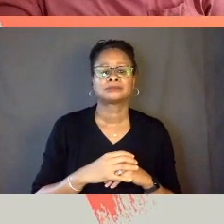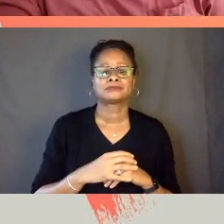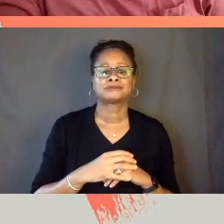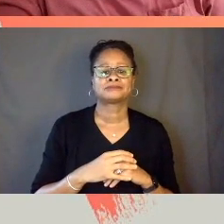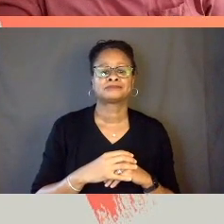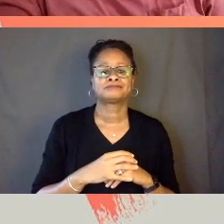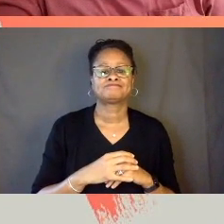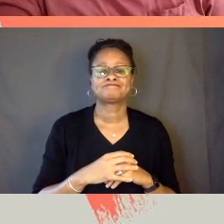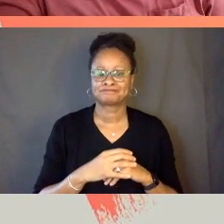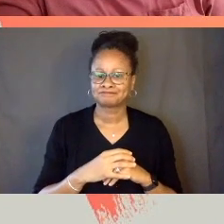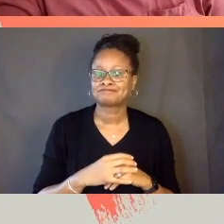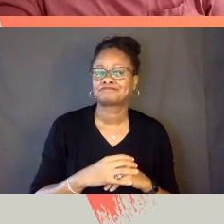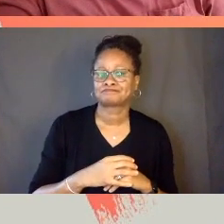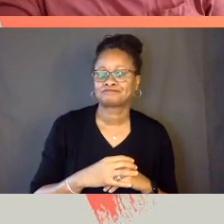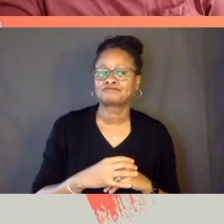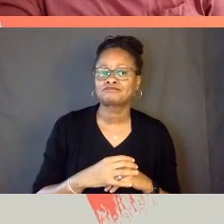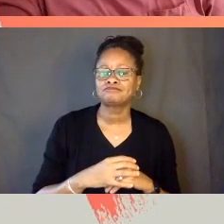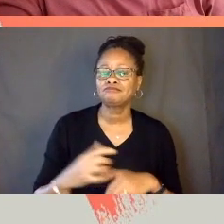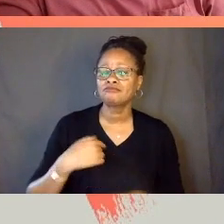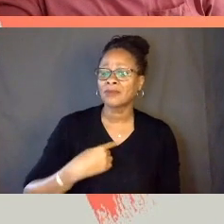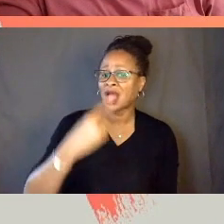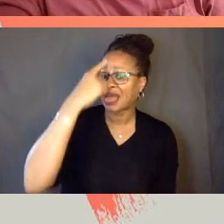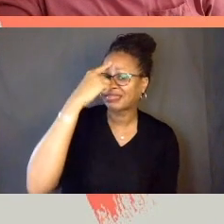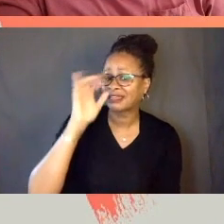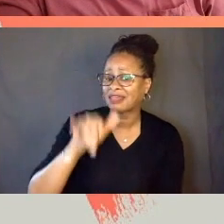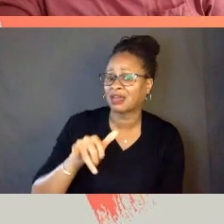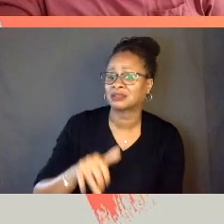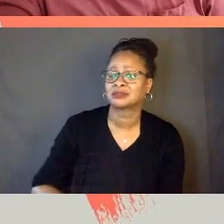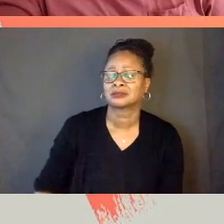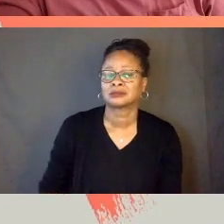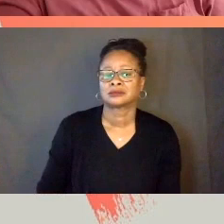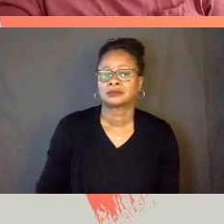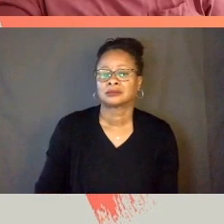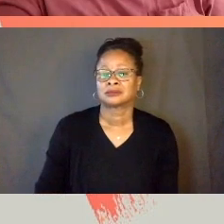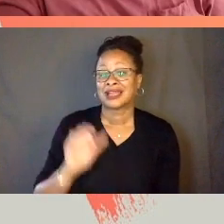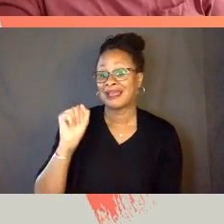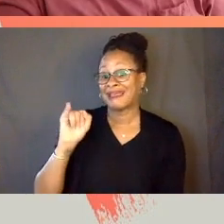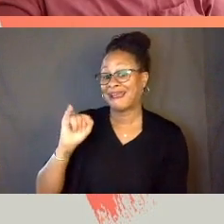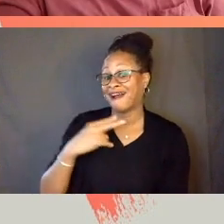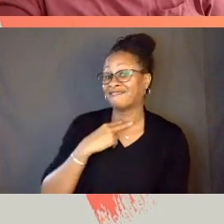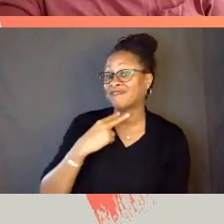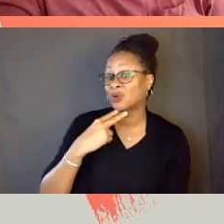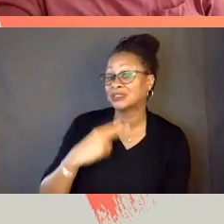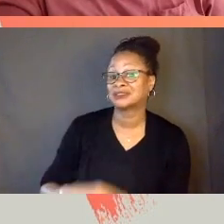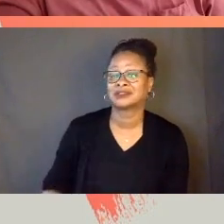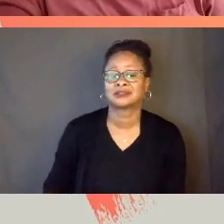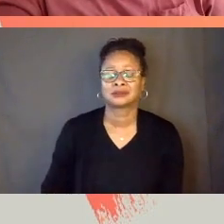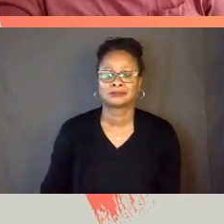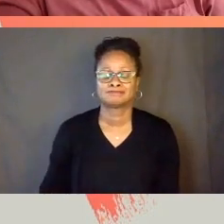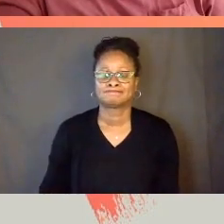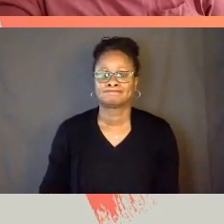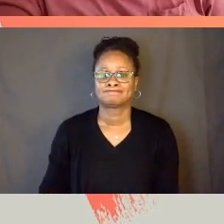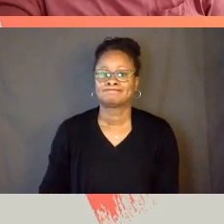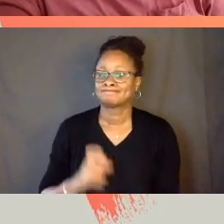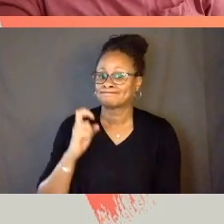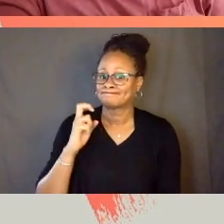Well, I mean, I think that AI voices are hard to listen to.